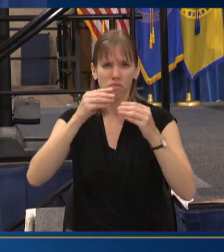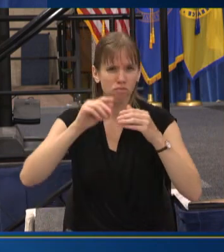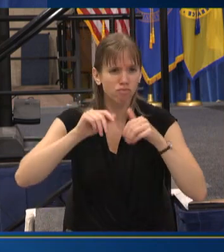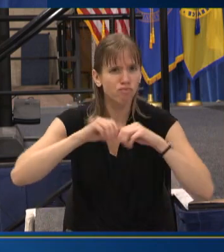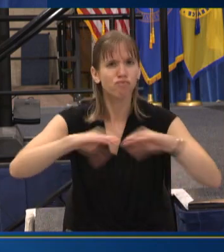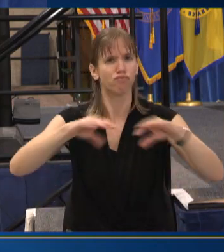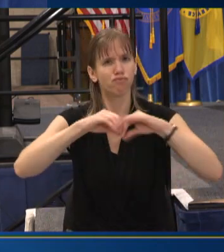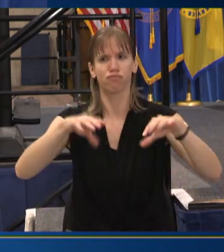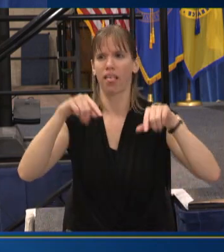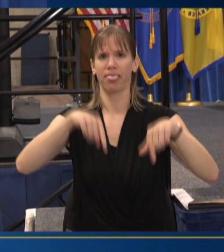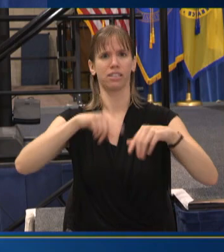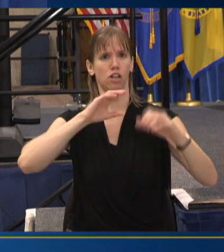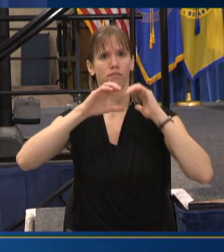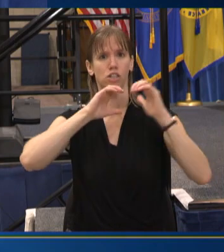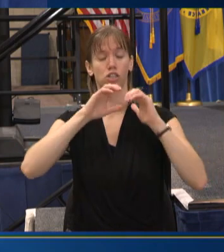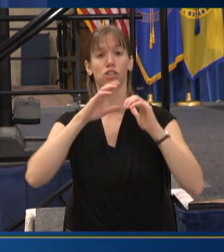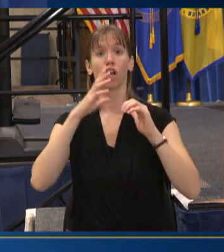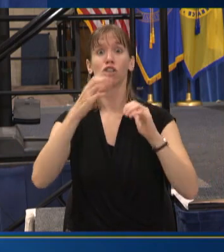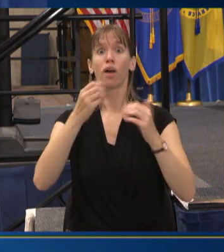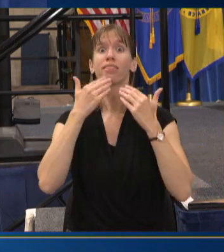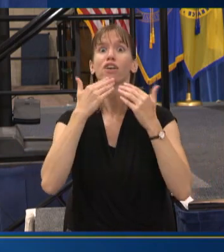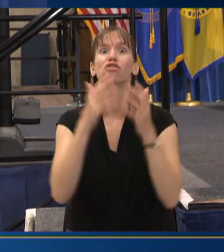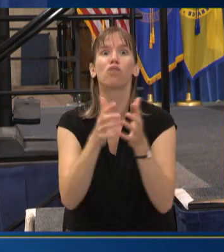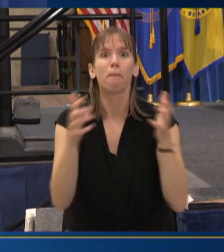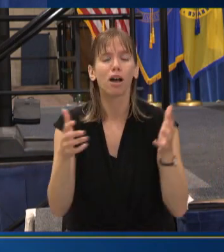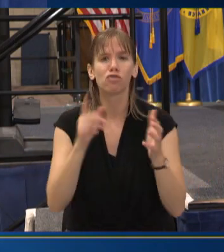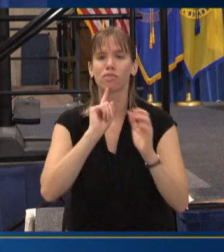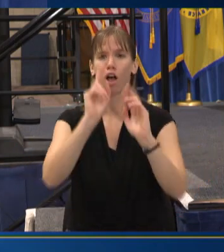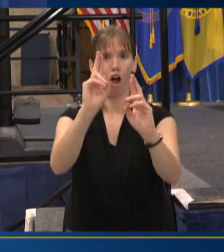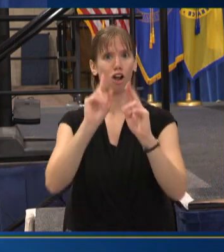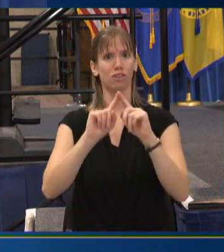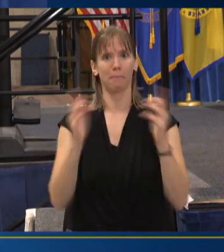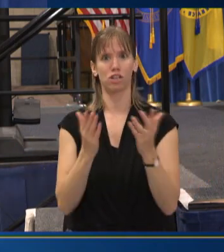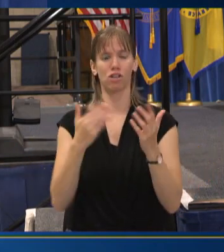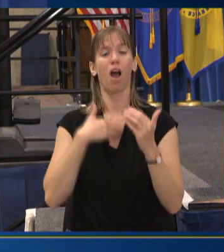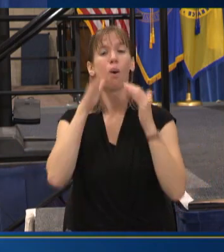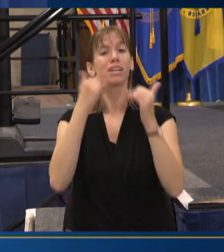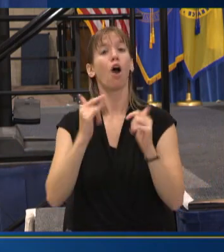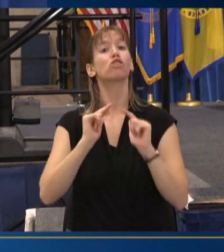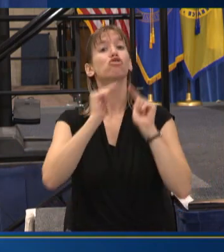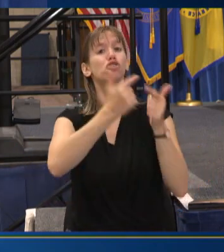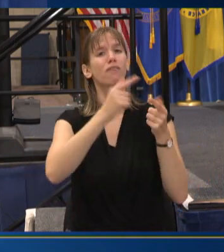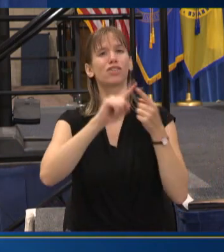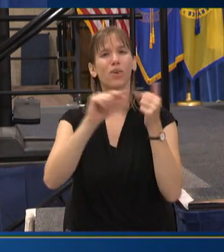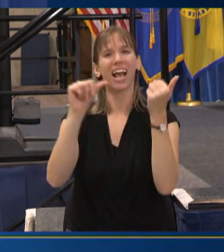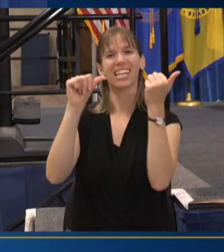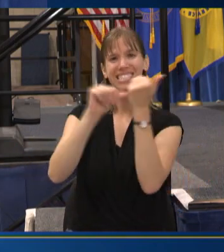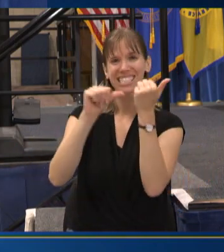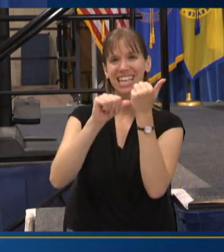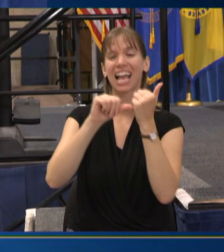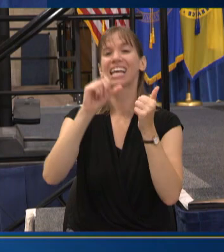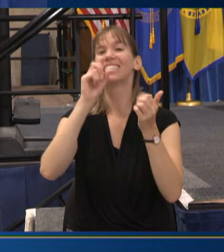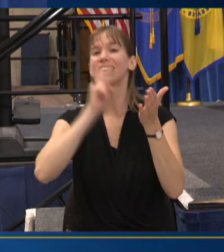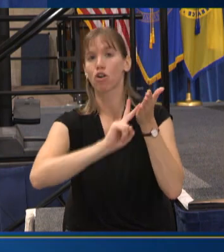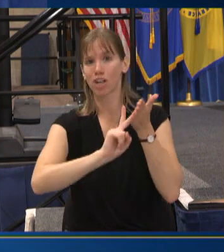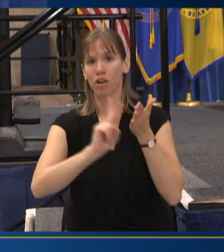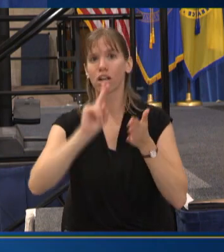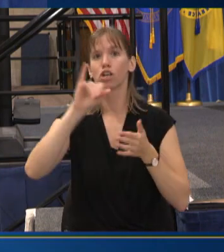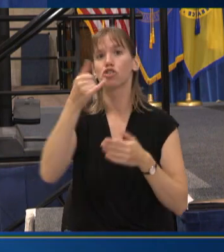So thank you so much. It's an honor to be here, and I will now turn things over to Assistant Secretary January Contress.